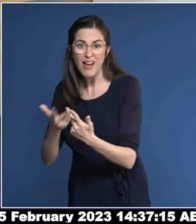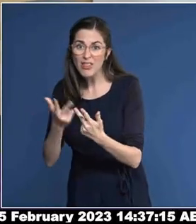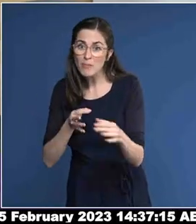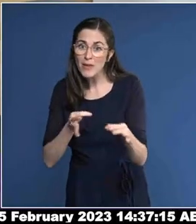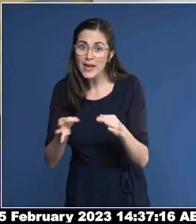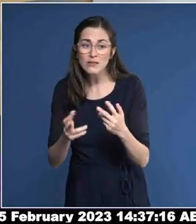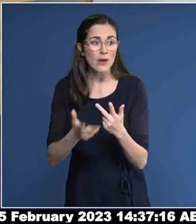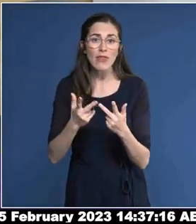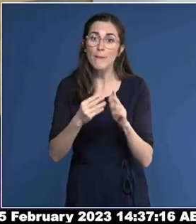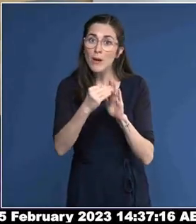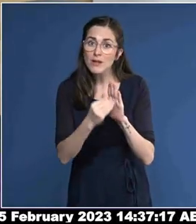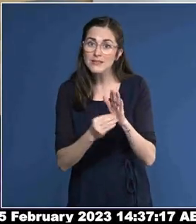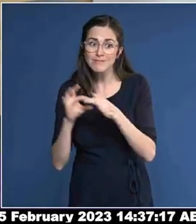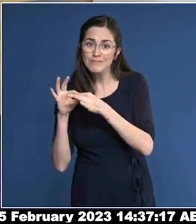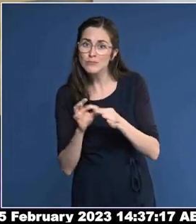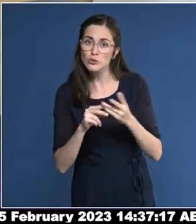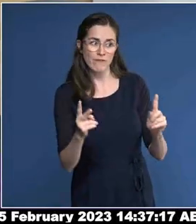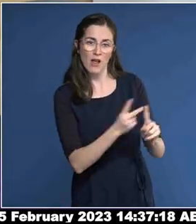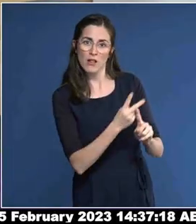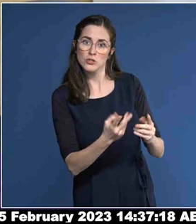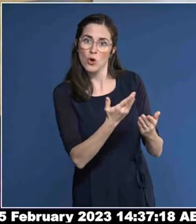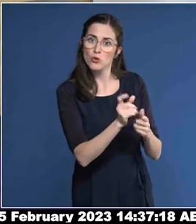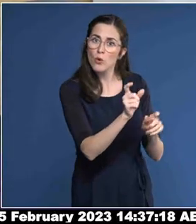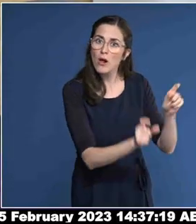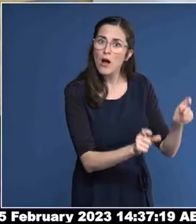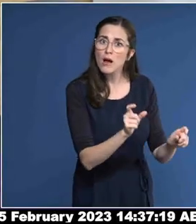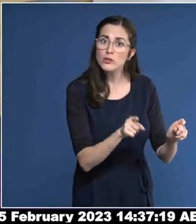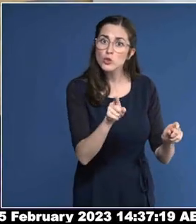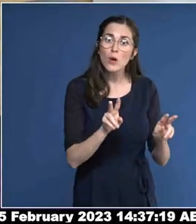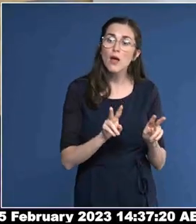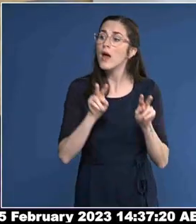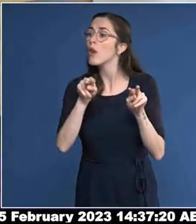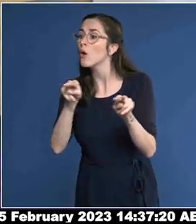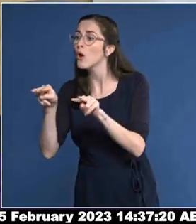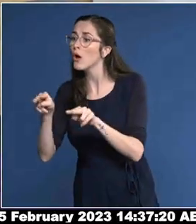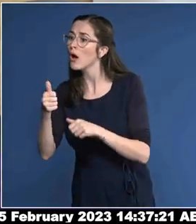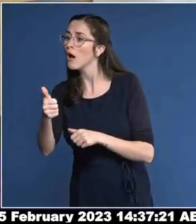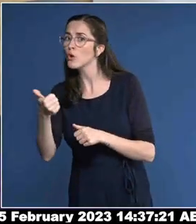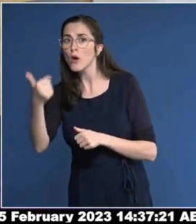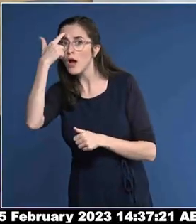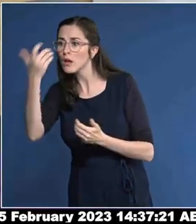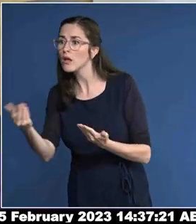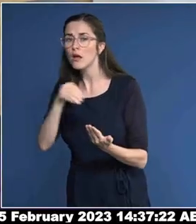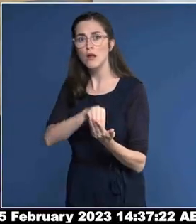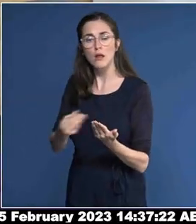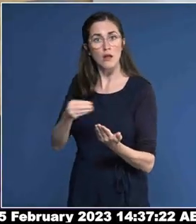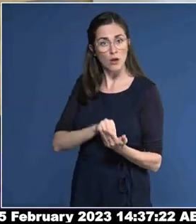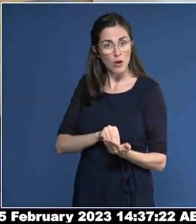relational to understand the nature and extent of violence and abuse that might occur, for example, in a group home?